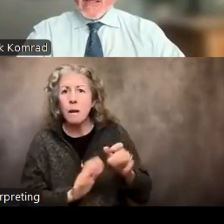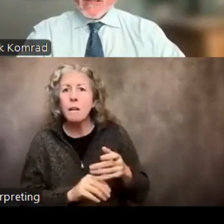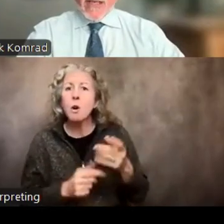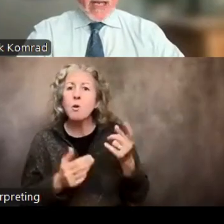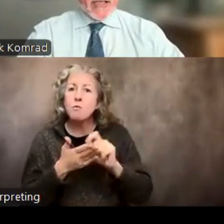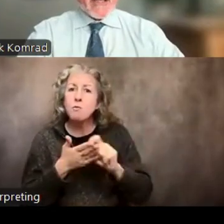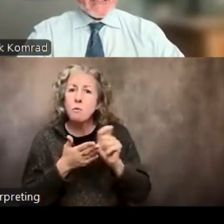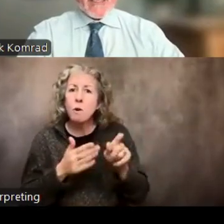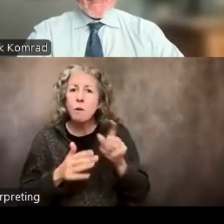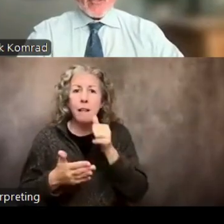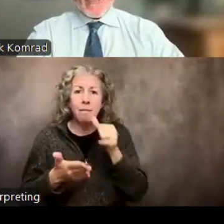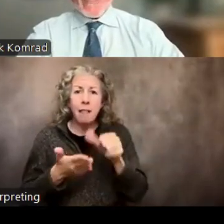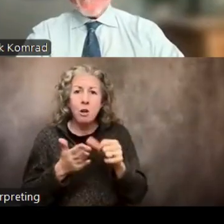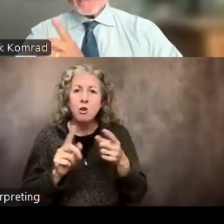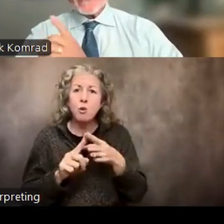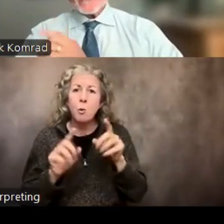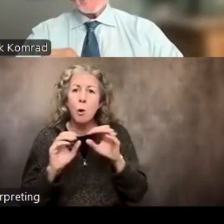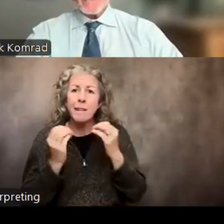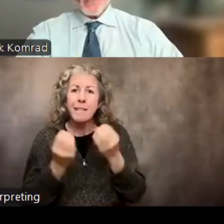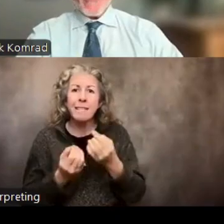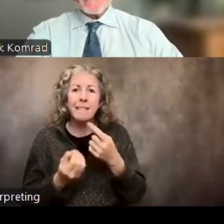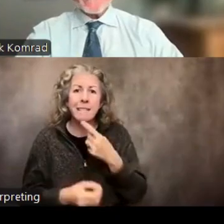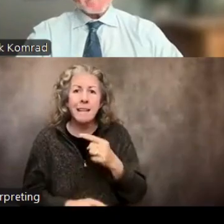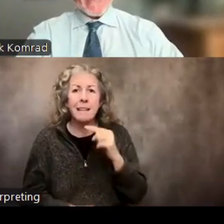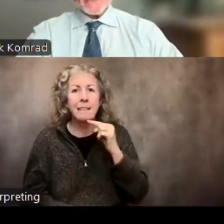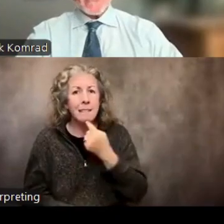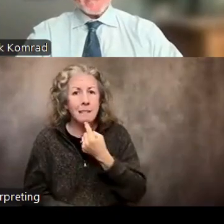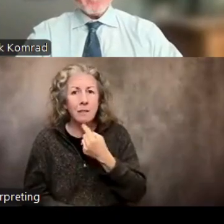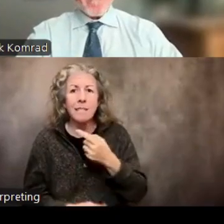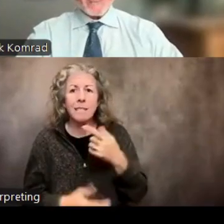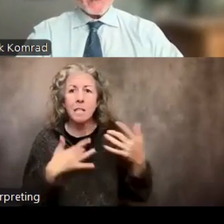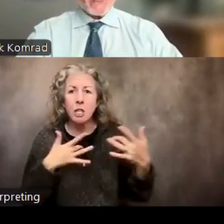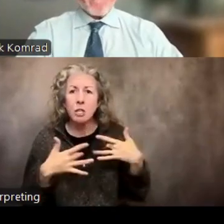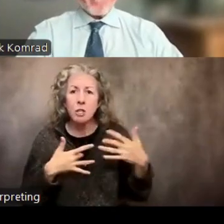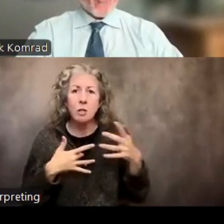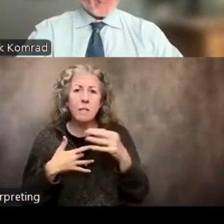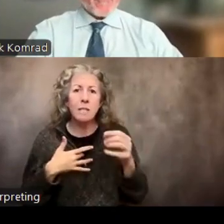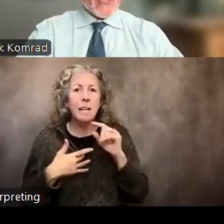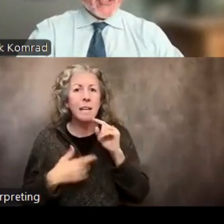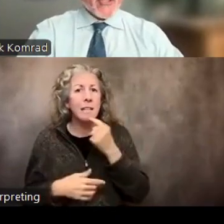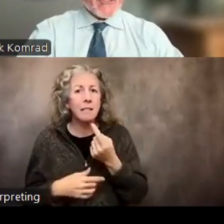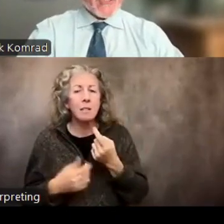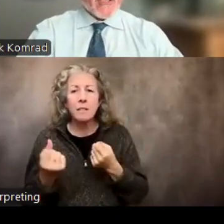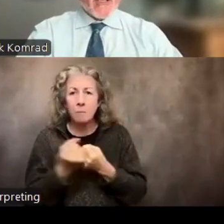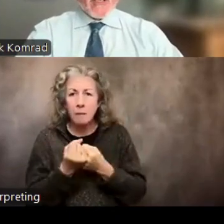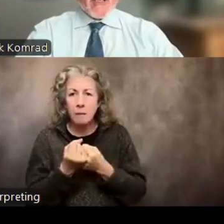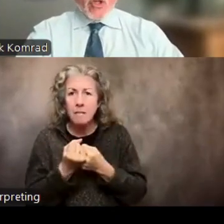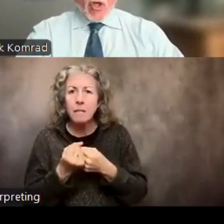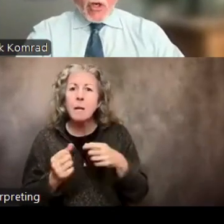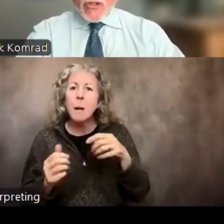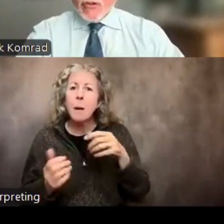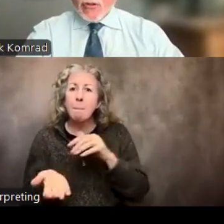psychiatrists said the grave concerns and the well substantiated medical and moral objections of the large group of